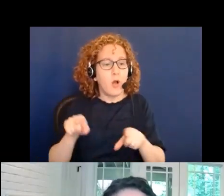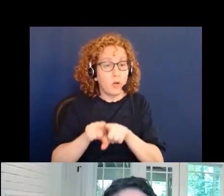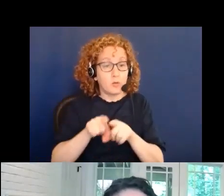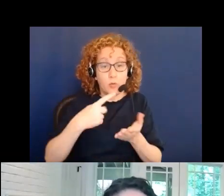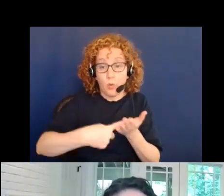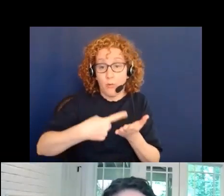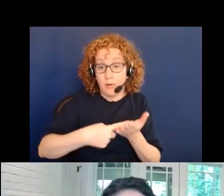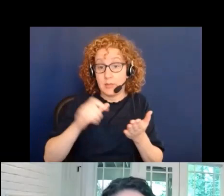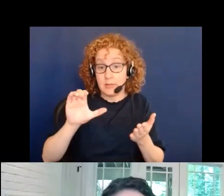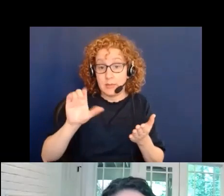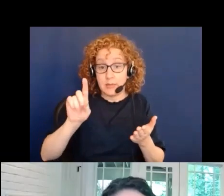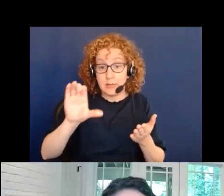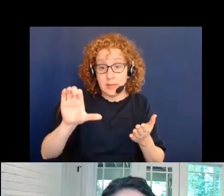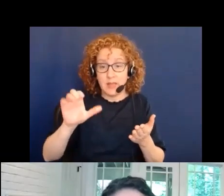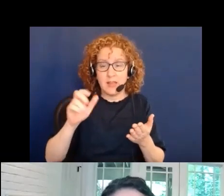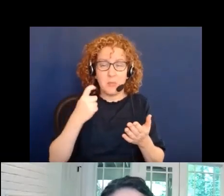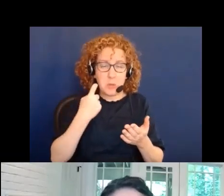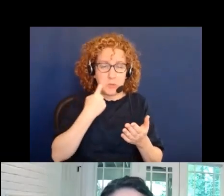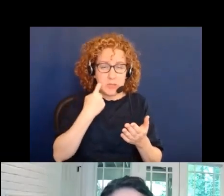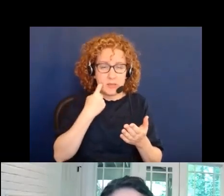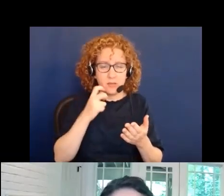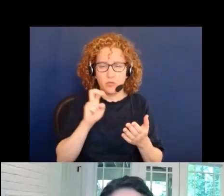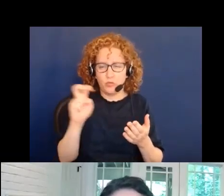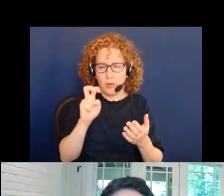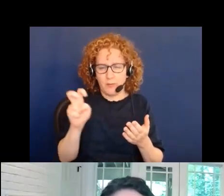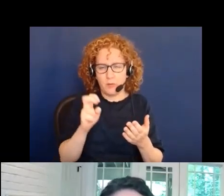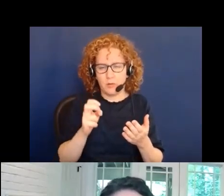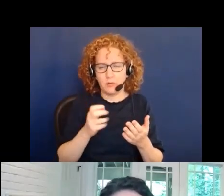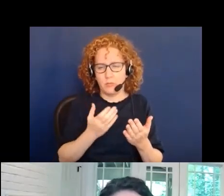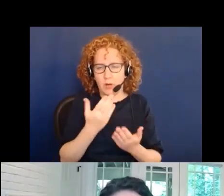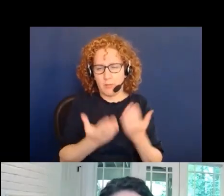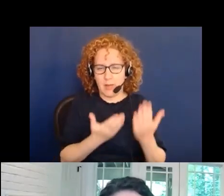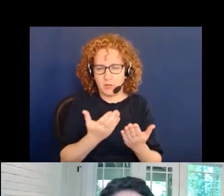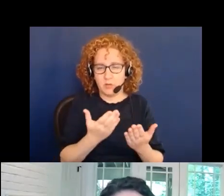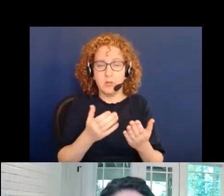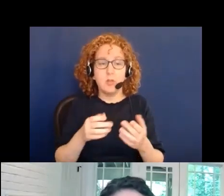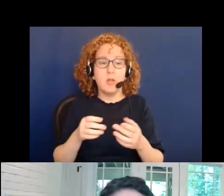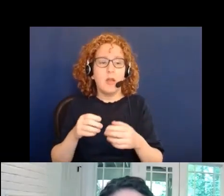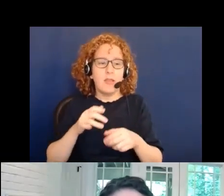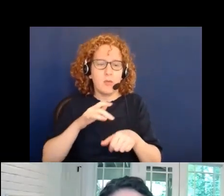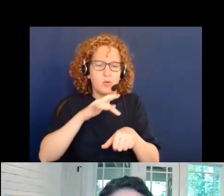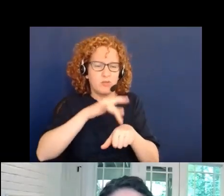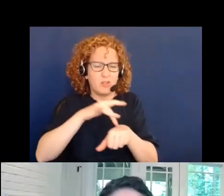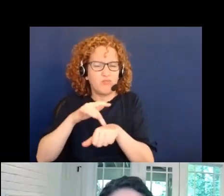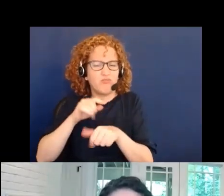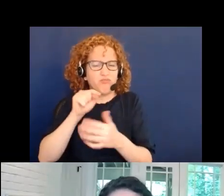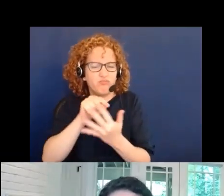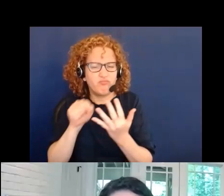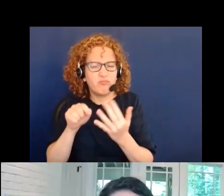travel recommendations and then touch on issues specific to study abroad and verifiable